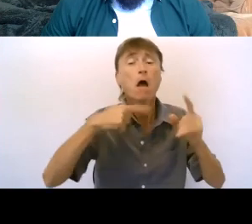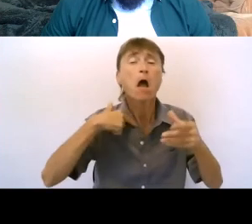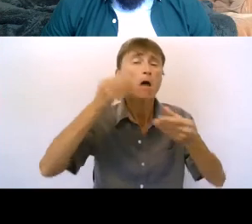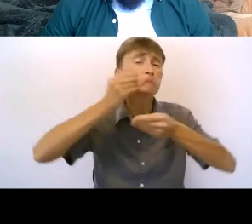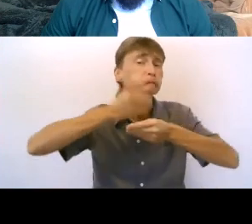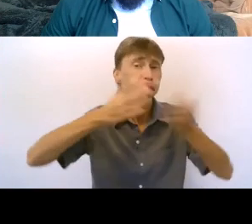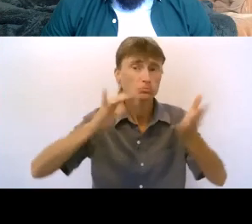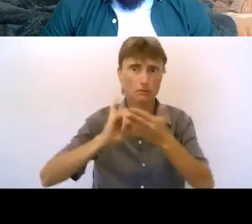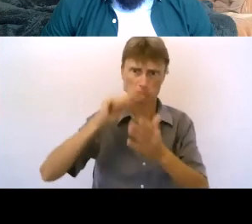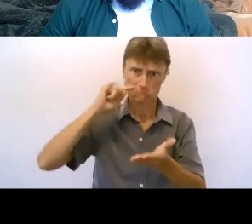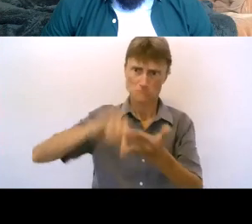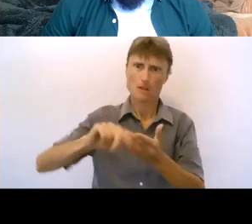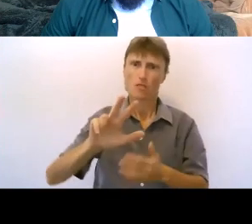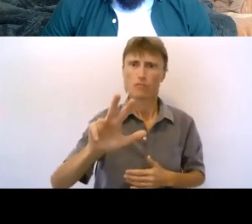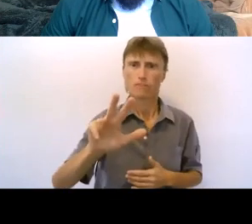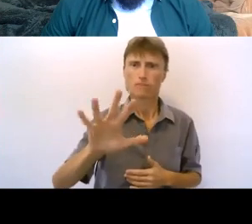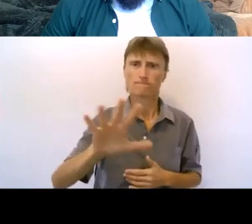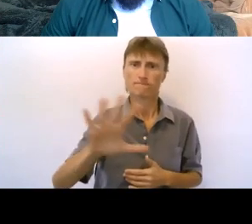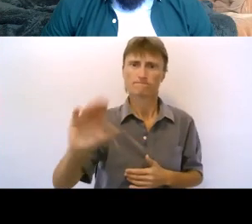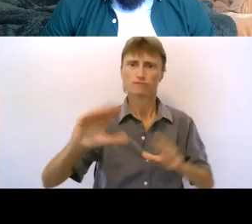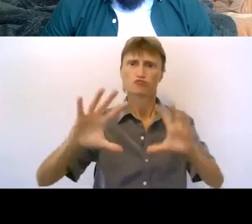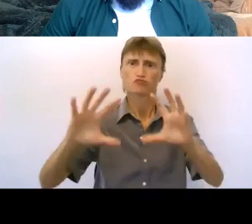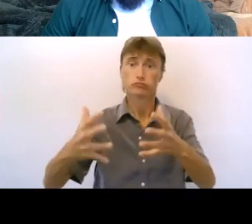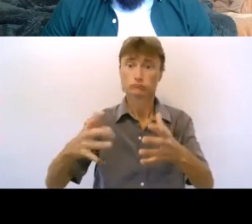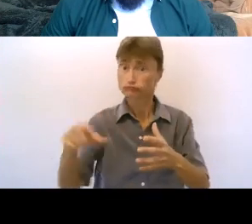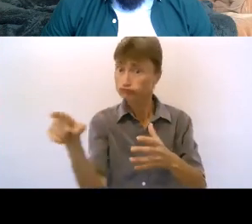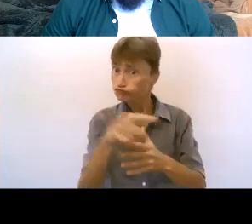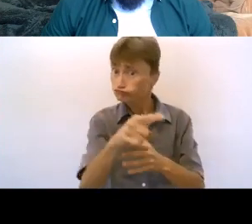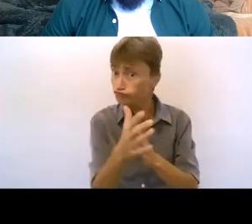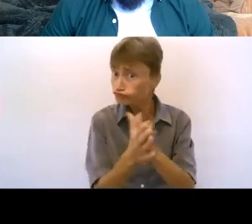if you'd like to learn more, you can certainly reach out to Calgary Arts Development and